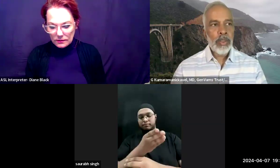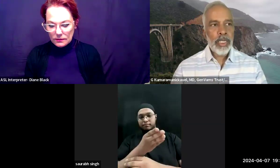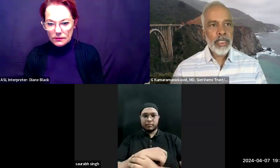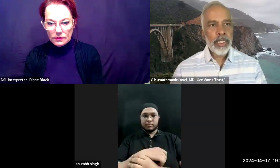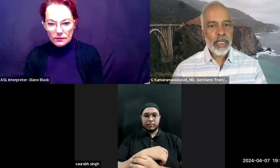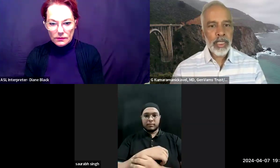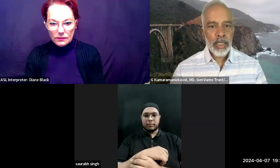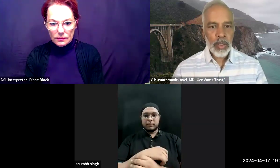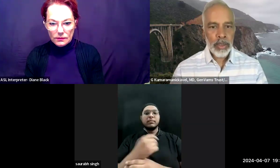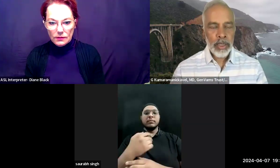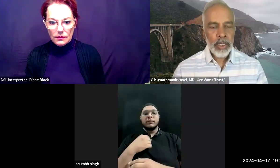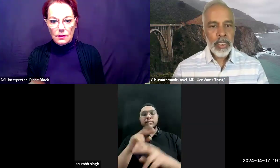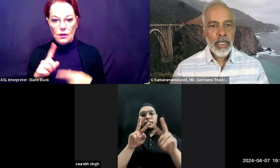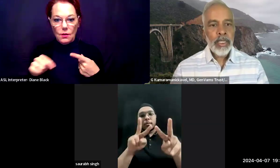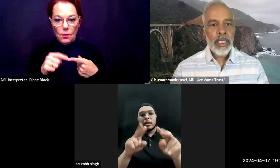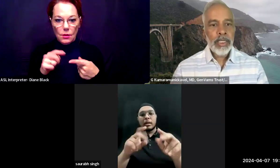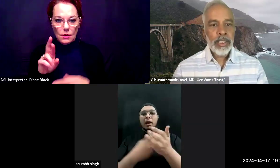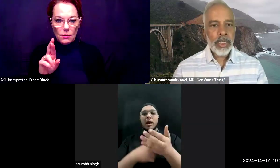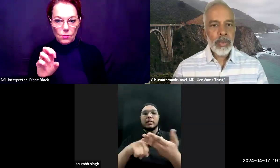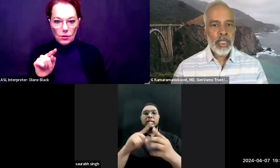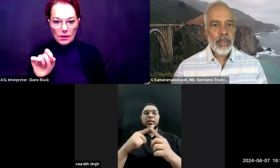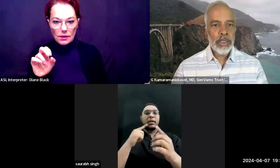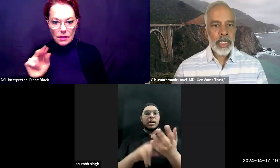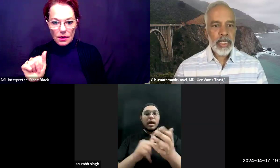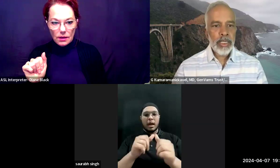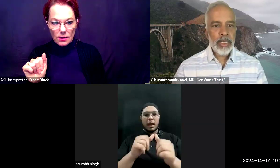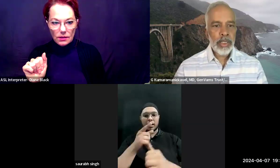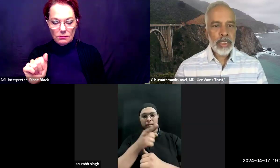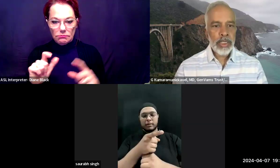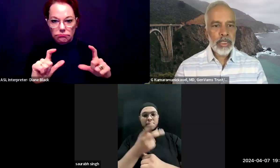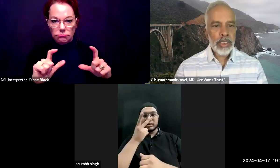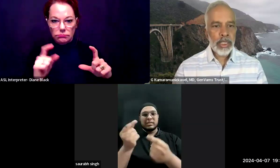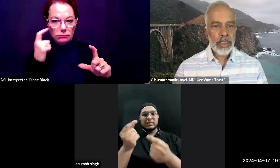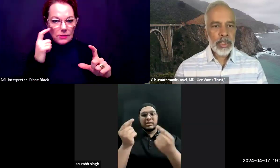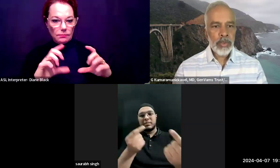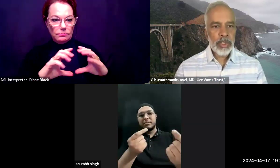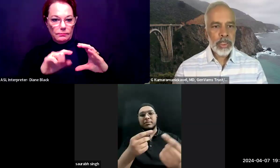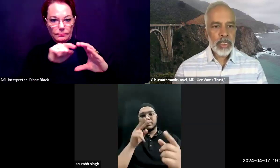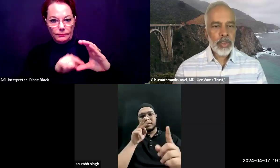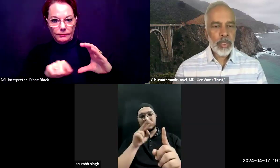look at the retina headon, then this is how it looks like and you can see this structure, which is